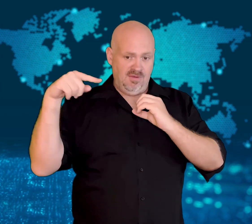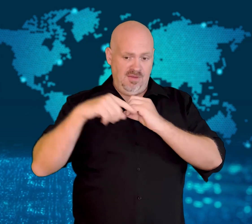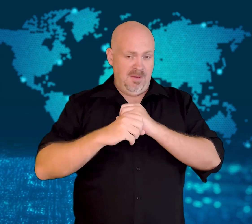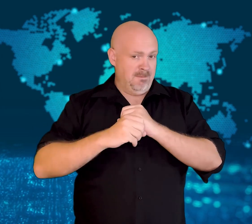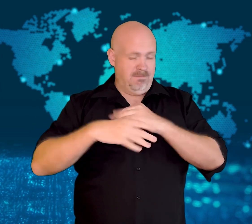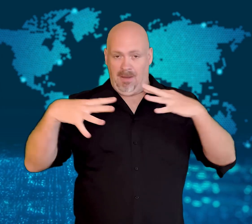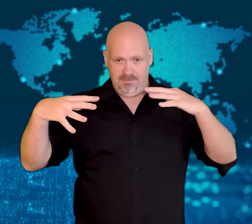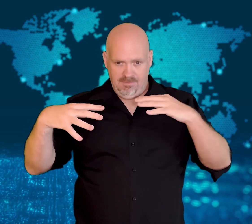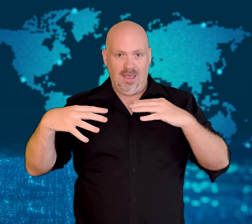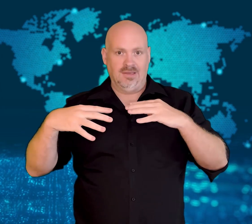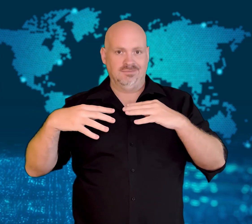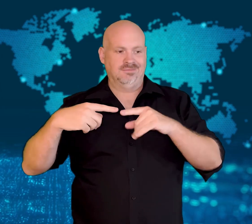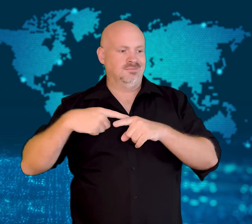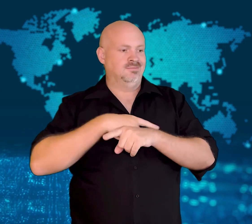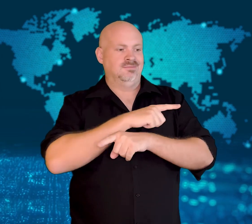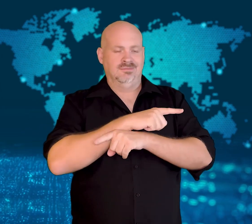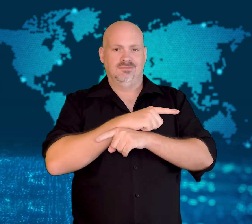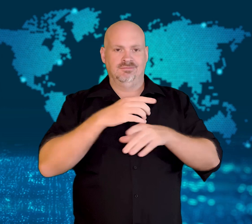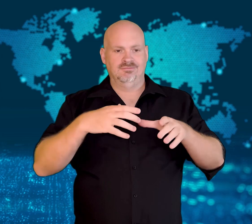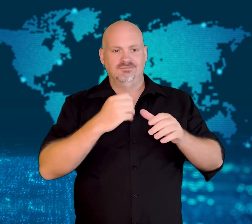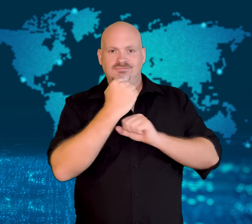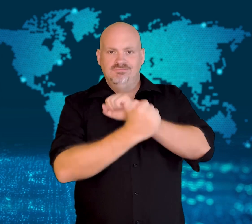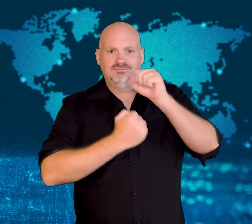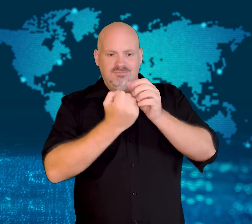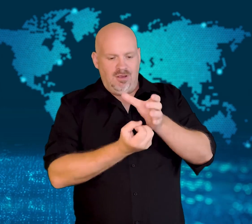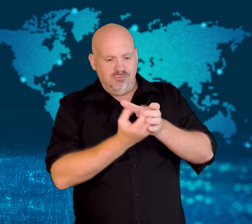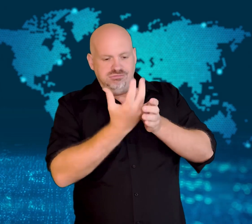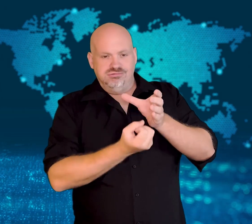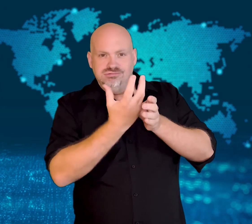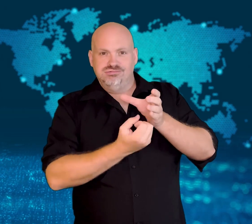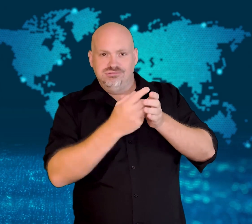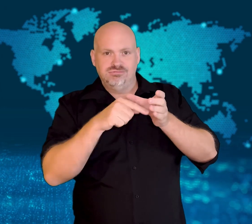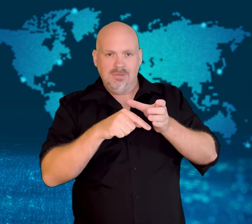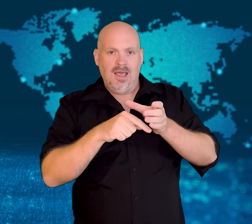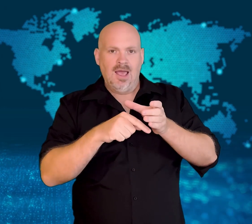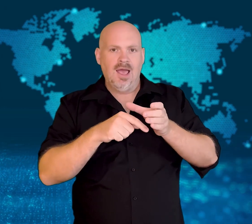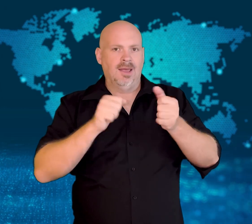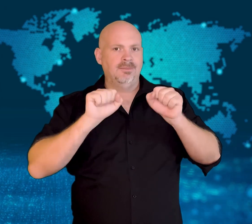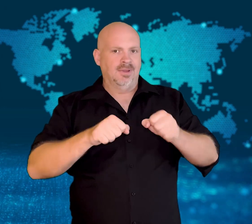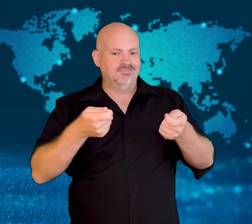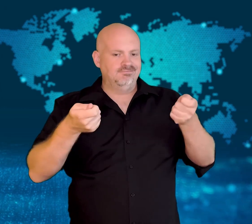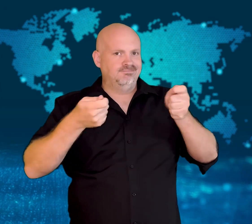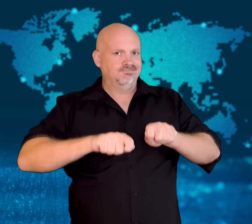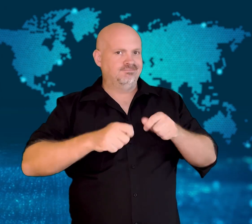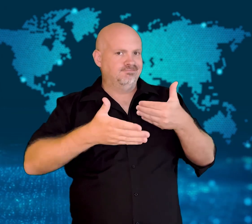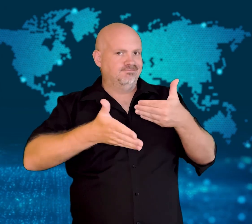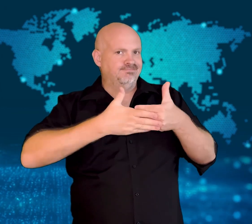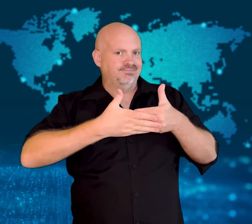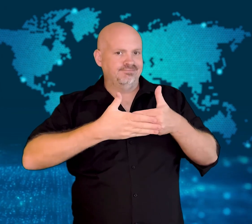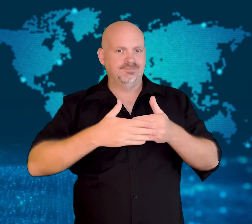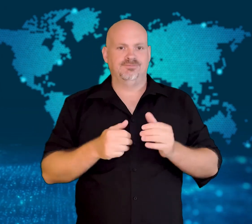The head of the UN's International Atomic Energy Agency, Rafael Mariano Grossi,